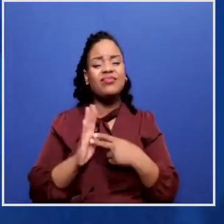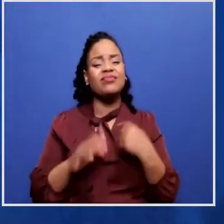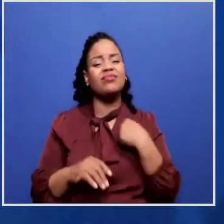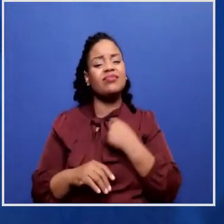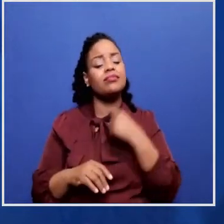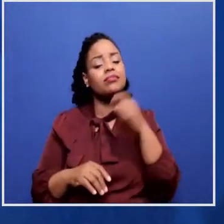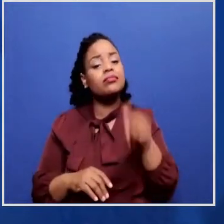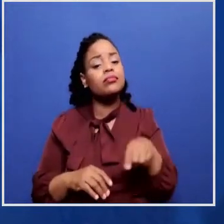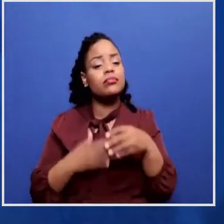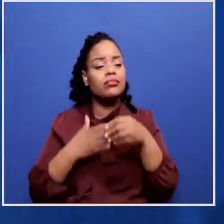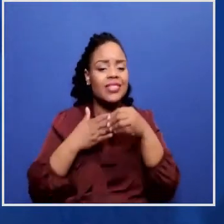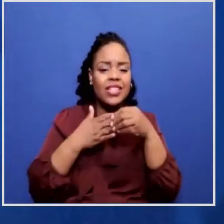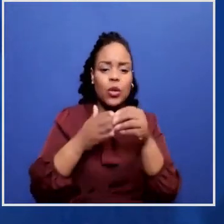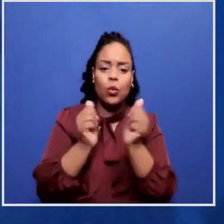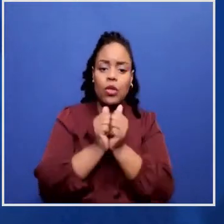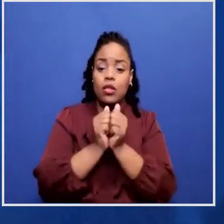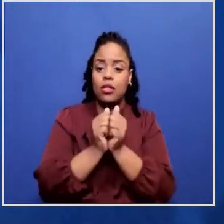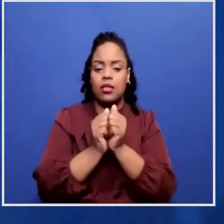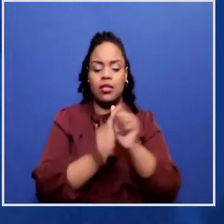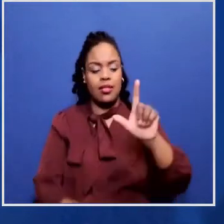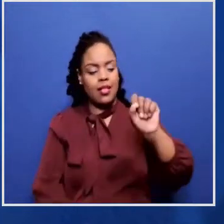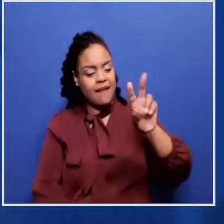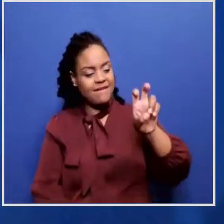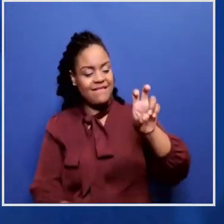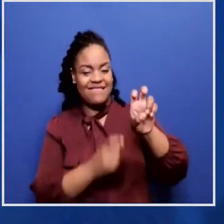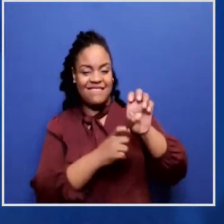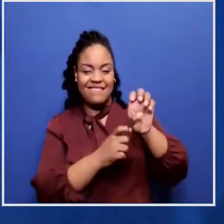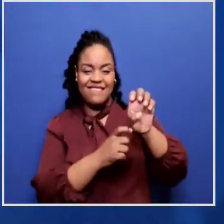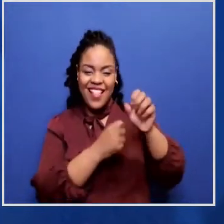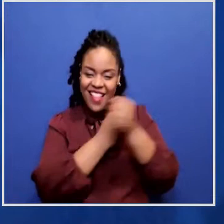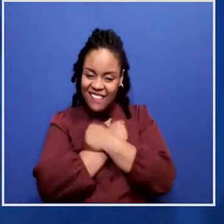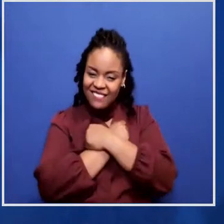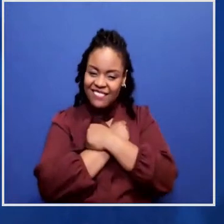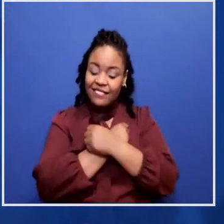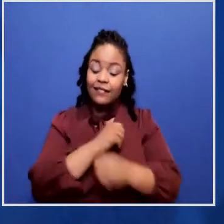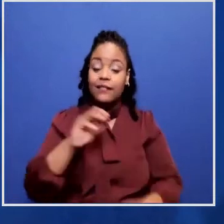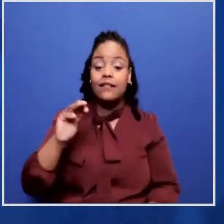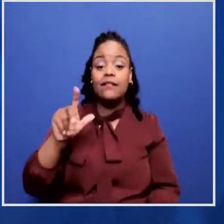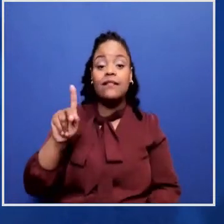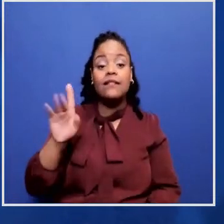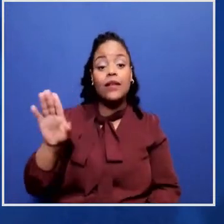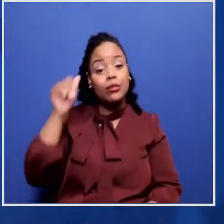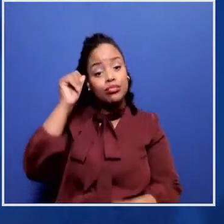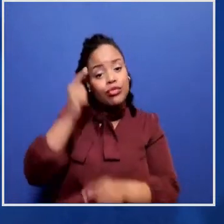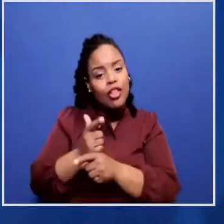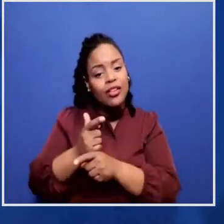NATION TO LOOK OUT FOR OUR NEIGHBORS AND TO ALWAYS LEAD WITH LOVE.